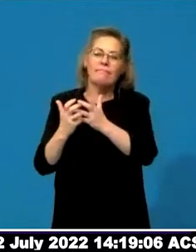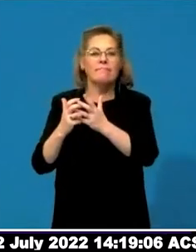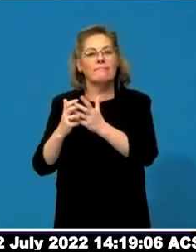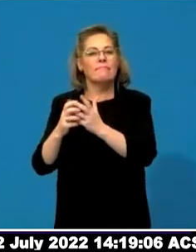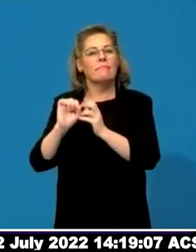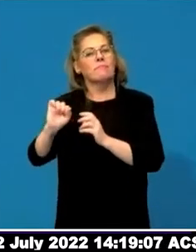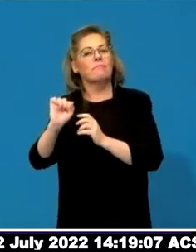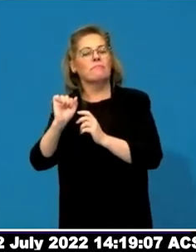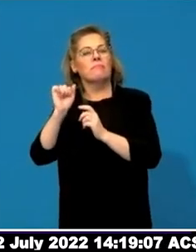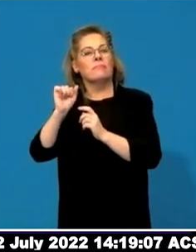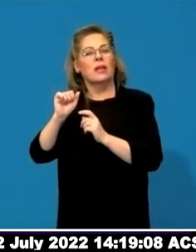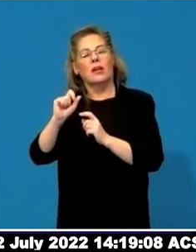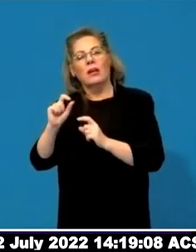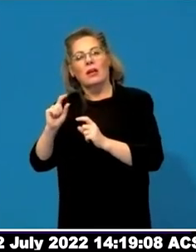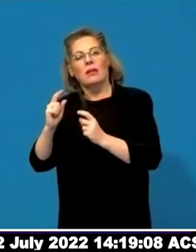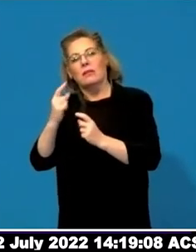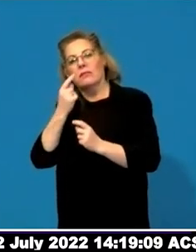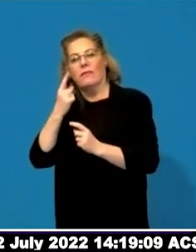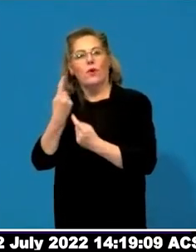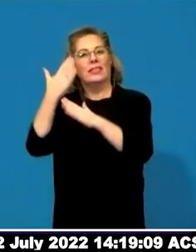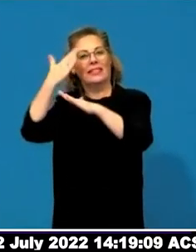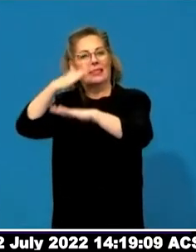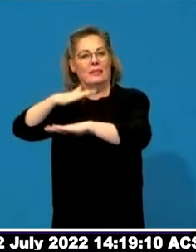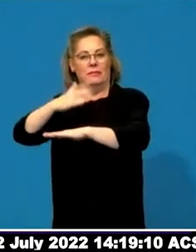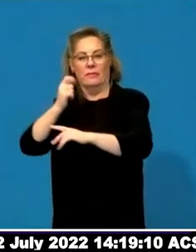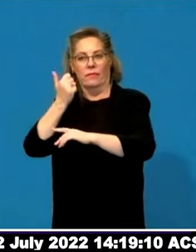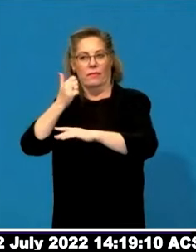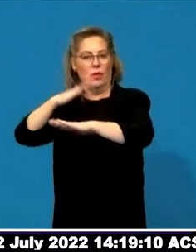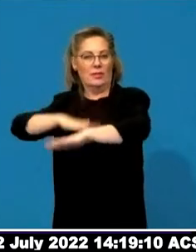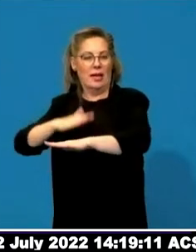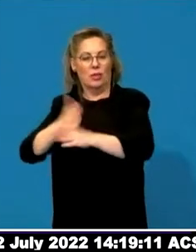"The NDIA is highly individualised and is focused on increasing